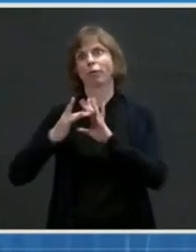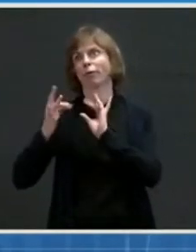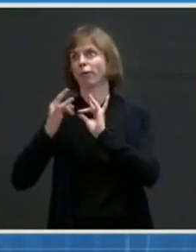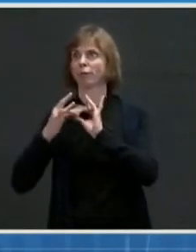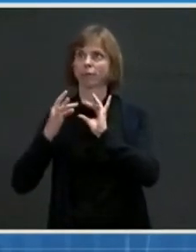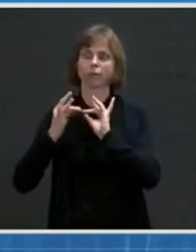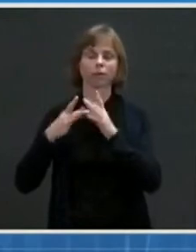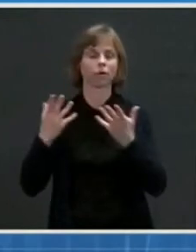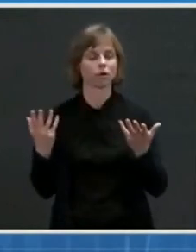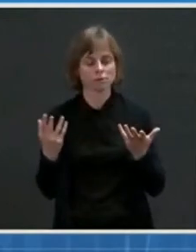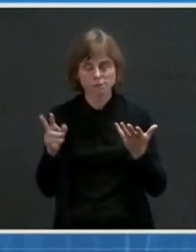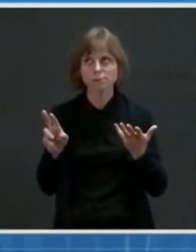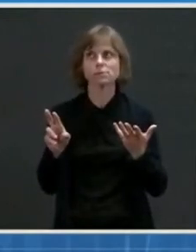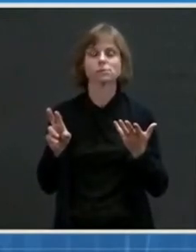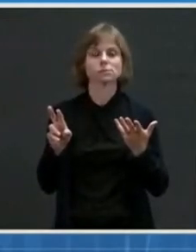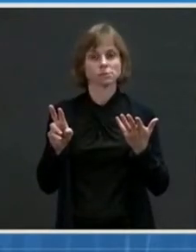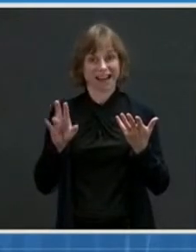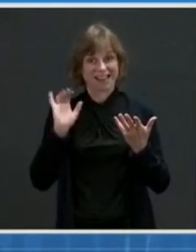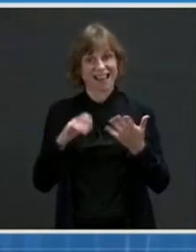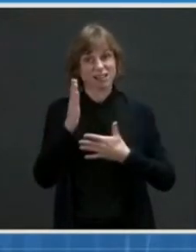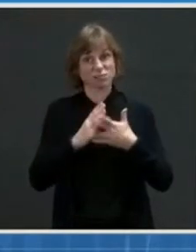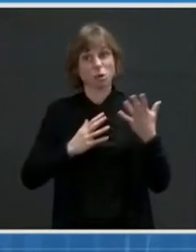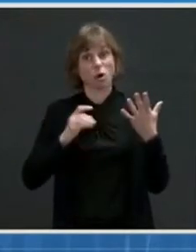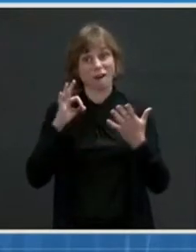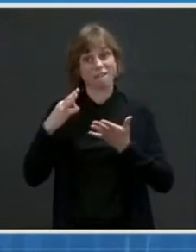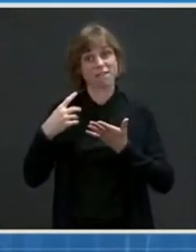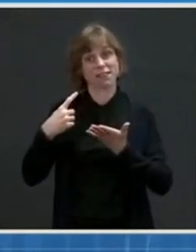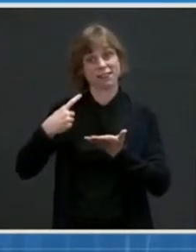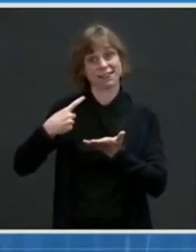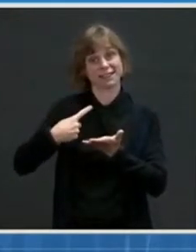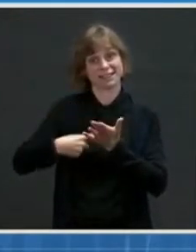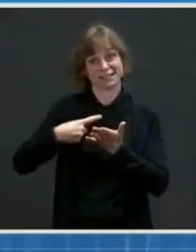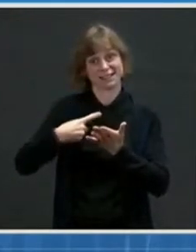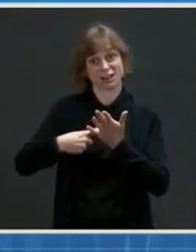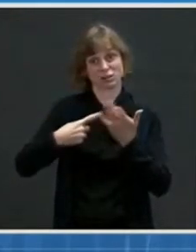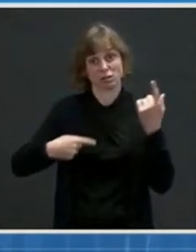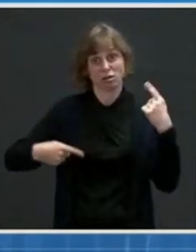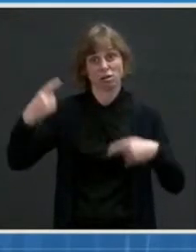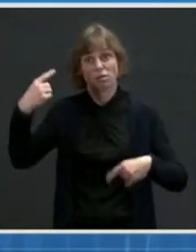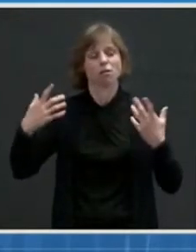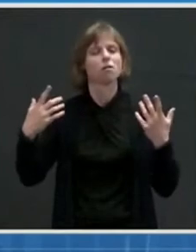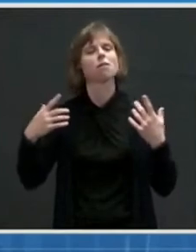GOVERNMENT THAT ARE EXPRESSING THEIR OWN VIEWS AND THEIR OWN OPINIONS. I THINK THAT'S A PART OF THE